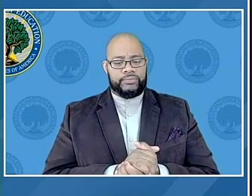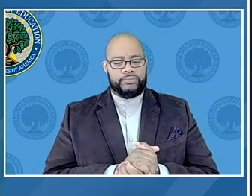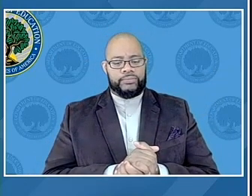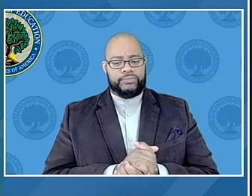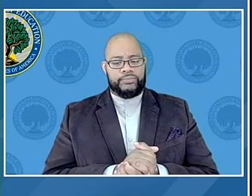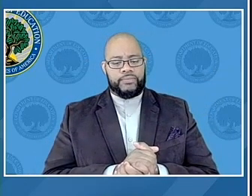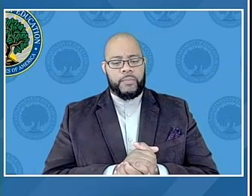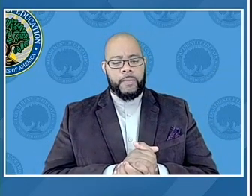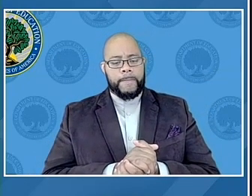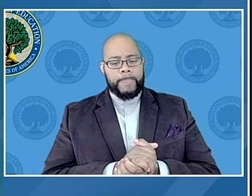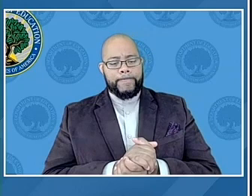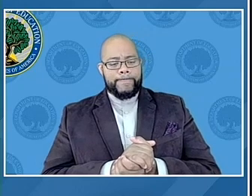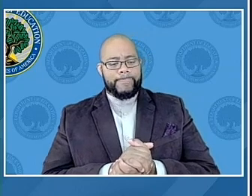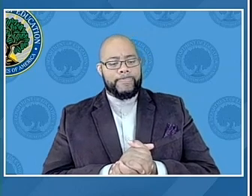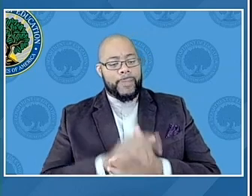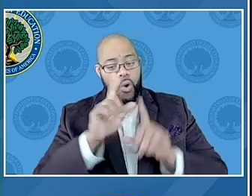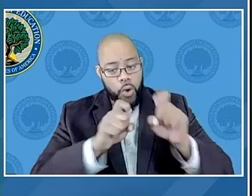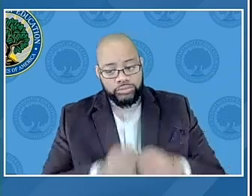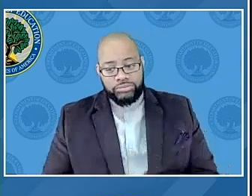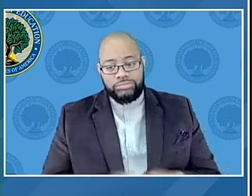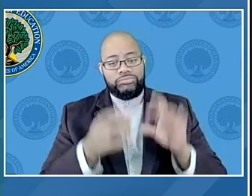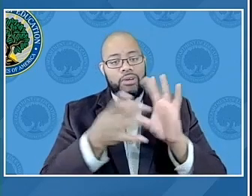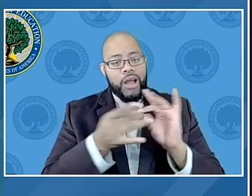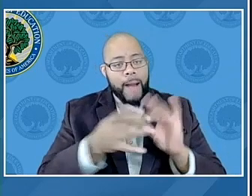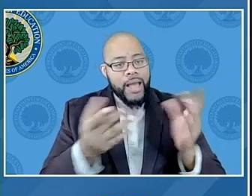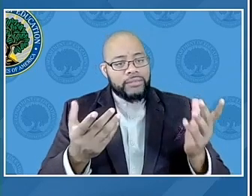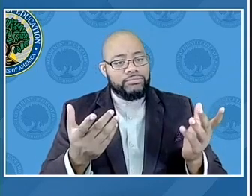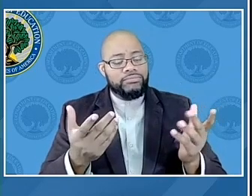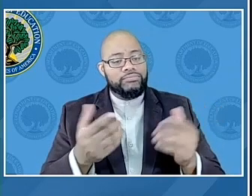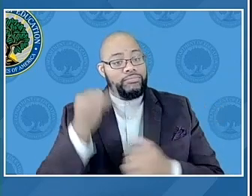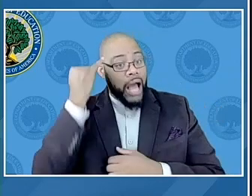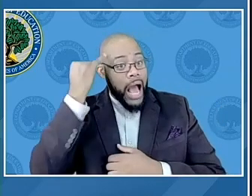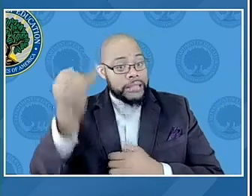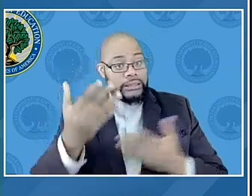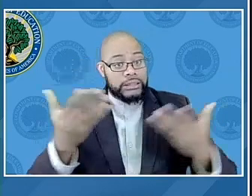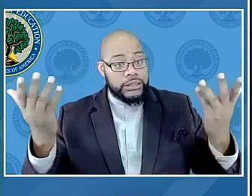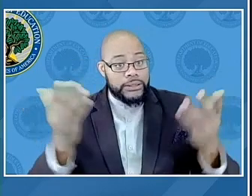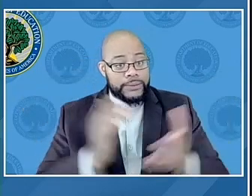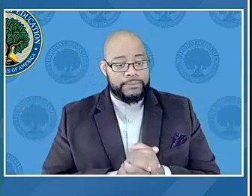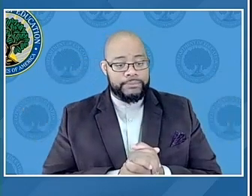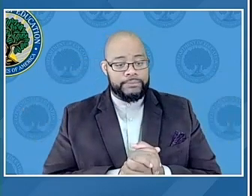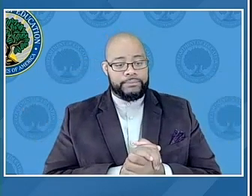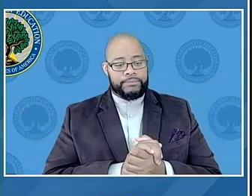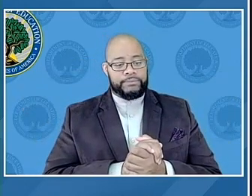Comments? Ideas? Ashley?